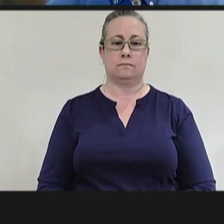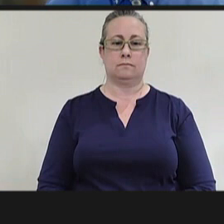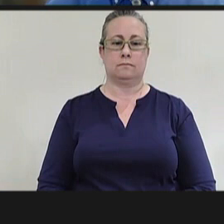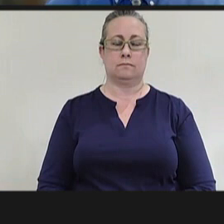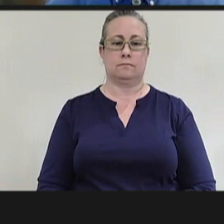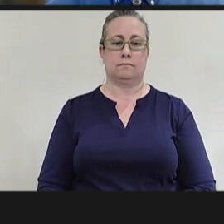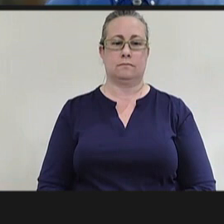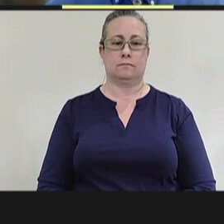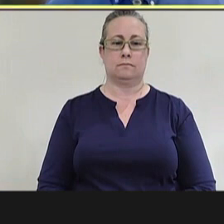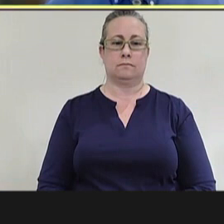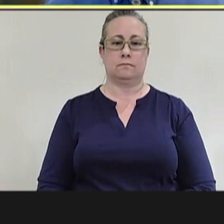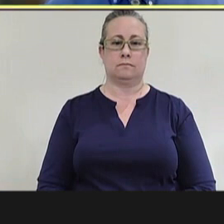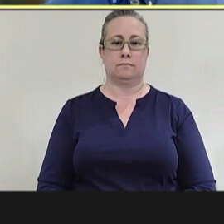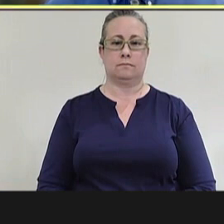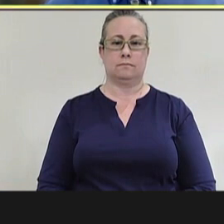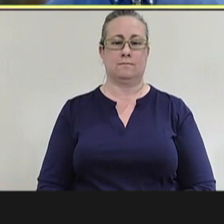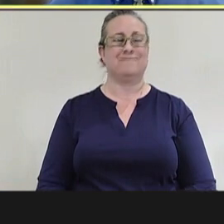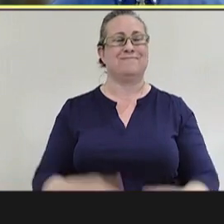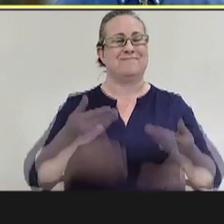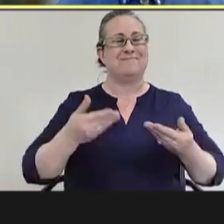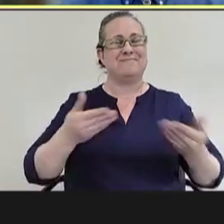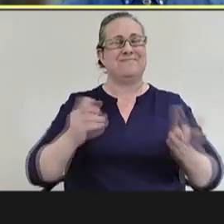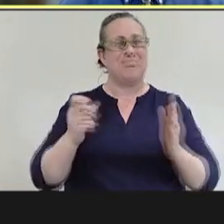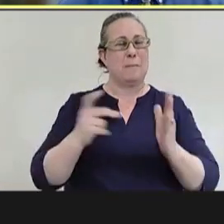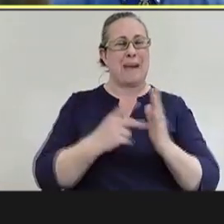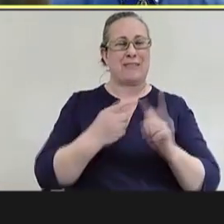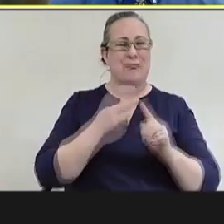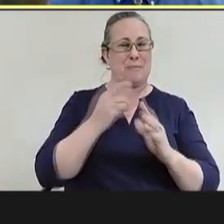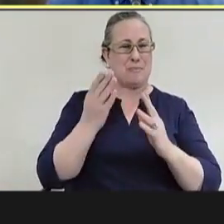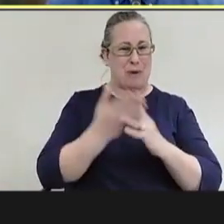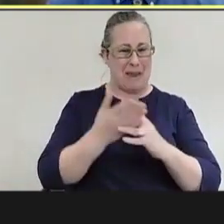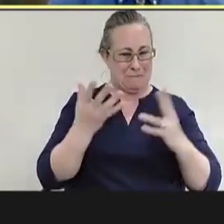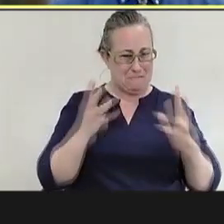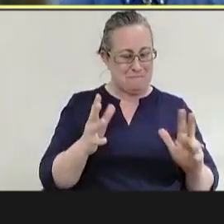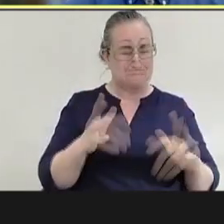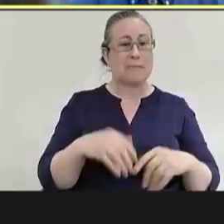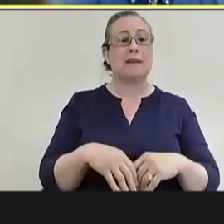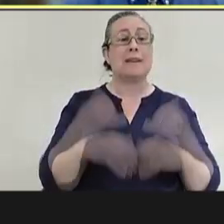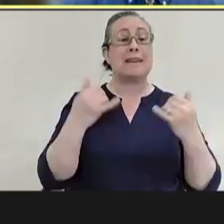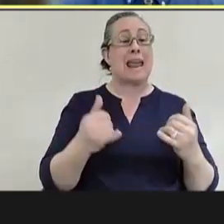Robert Hopkins: Alright. Welcome back from our break. We will now move to our next panel